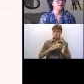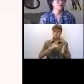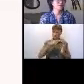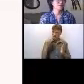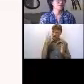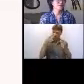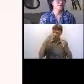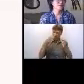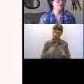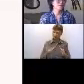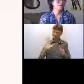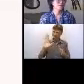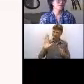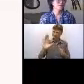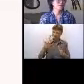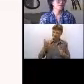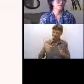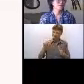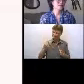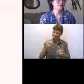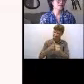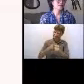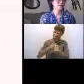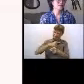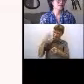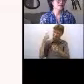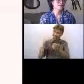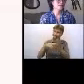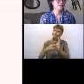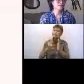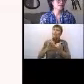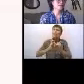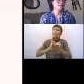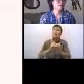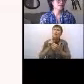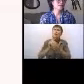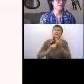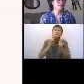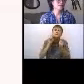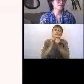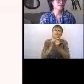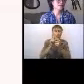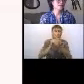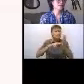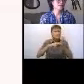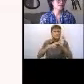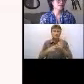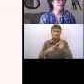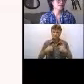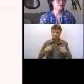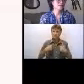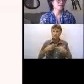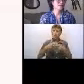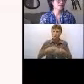social construct of what it is to be racialized, of to be of of a person of race. Because it